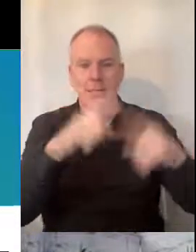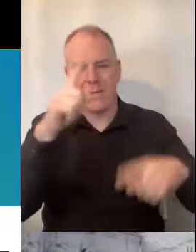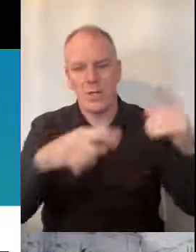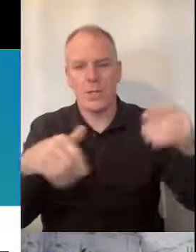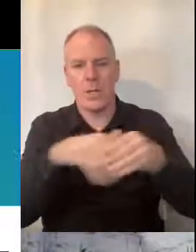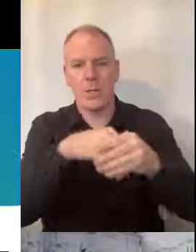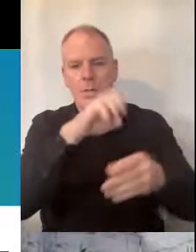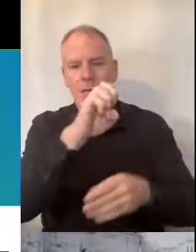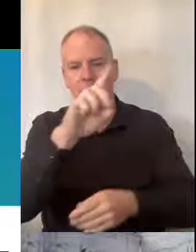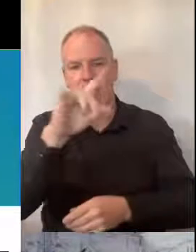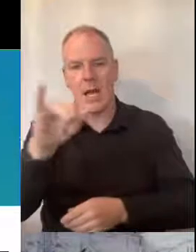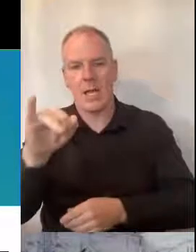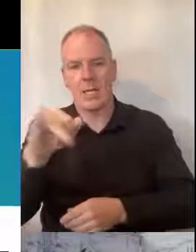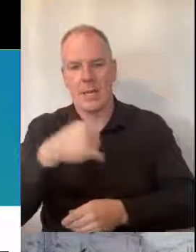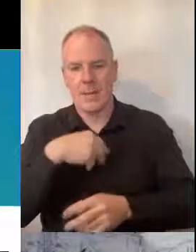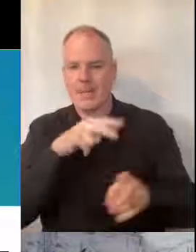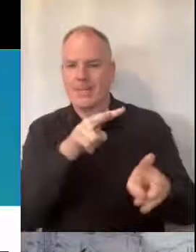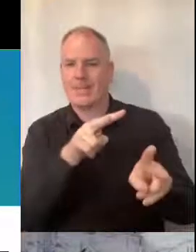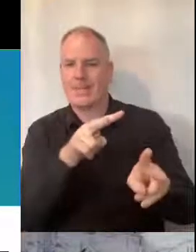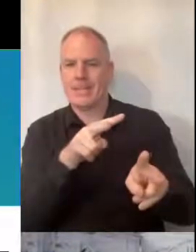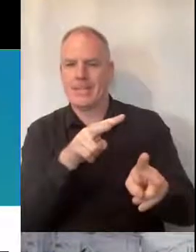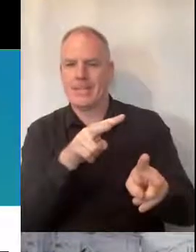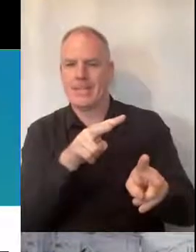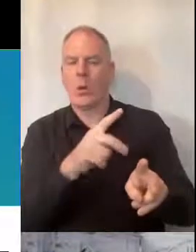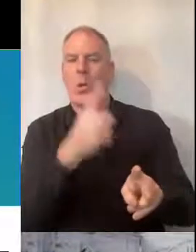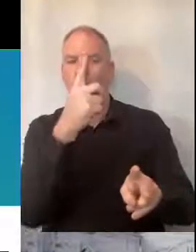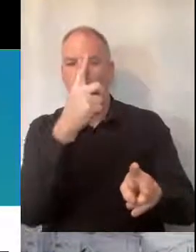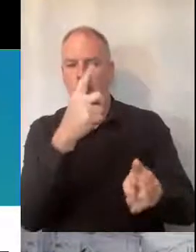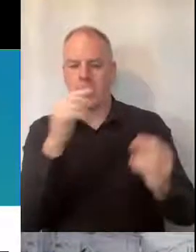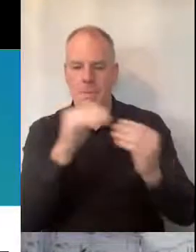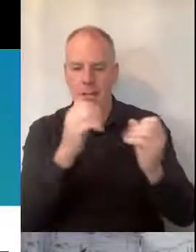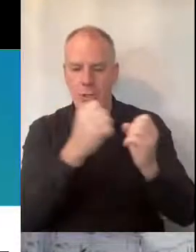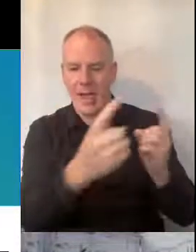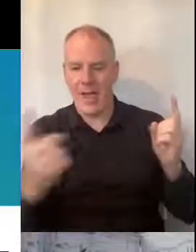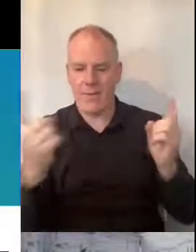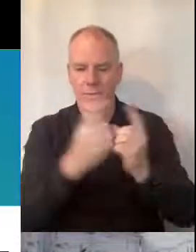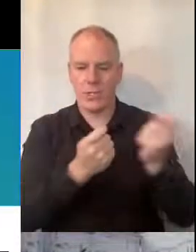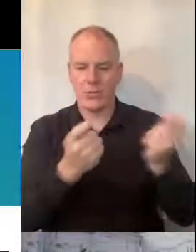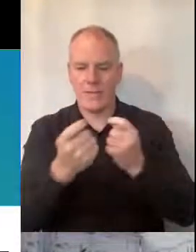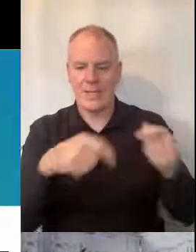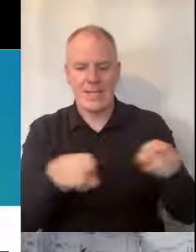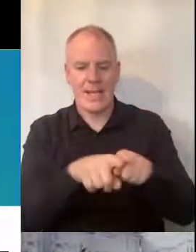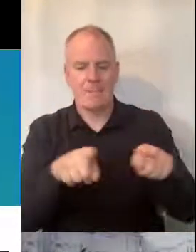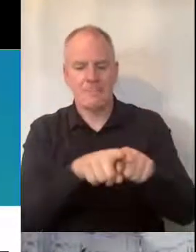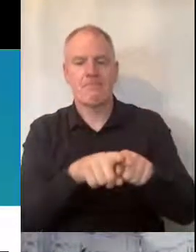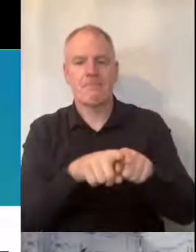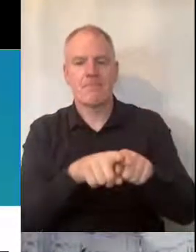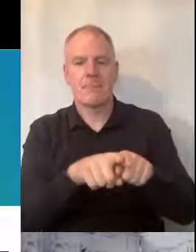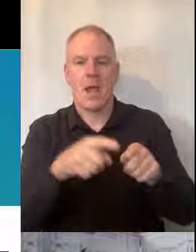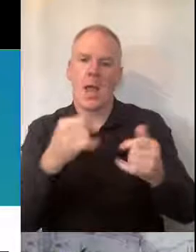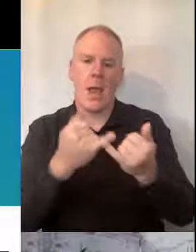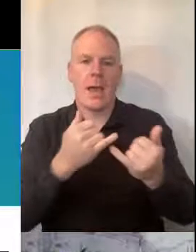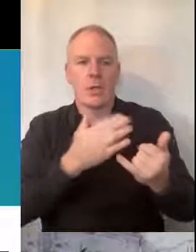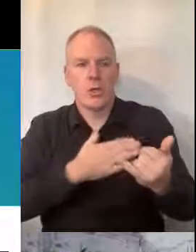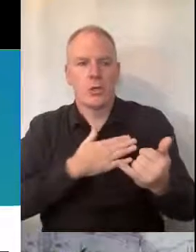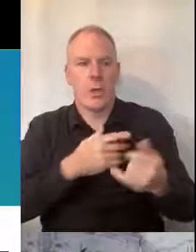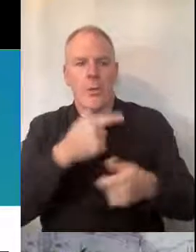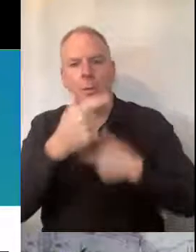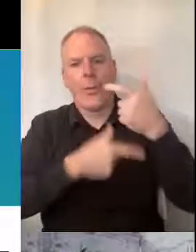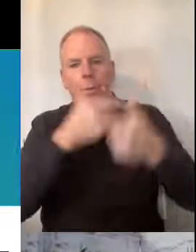But for me that is often A1 size fits all approach where everyone is treated the same and it becomes a buzzword often where people are comfortable with